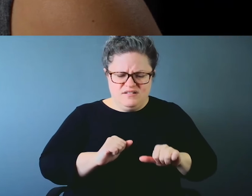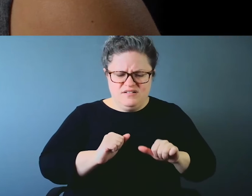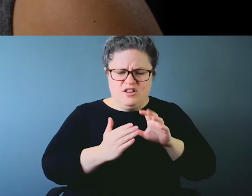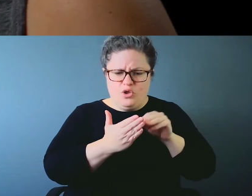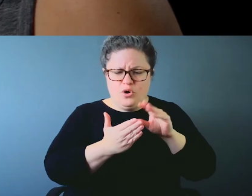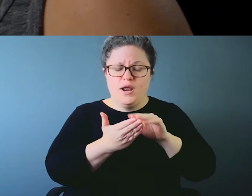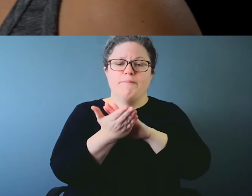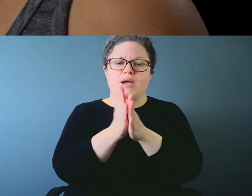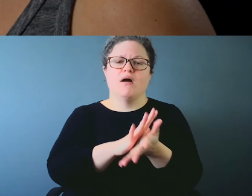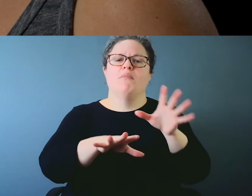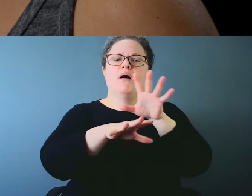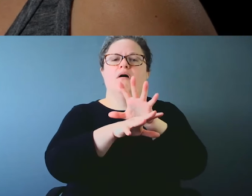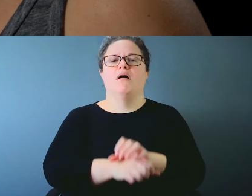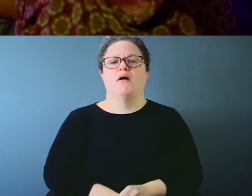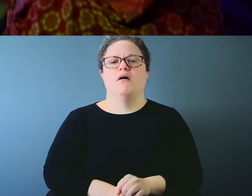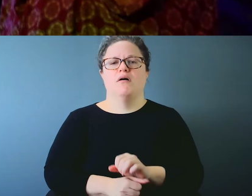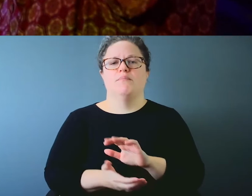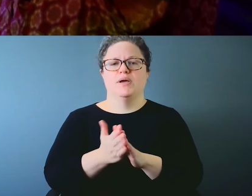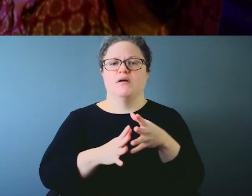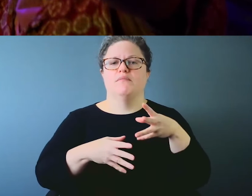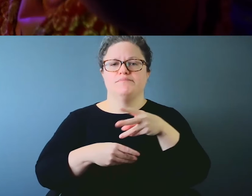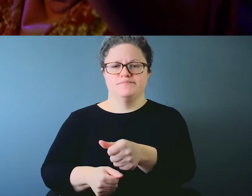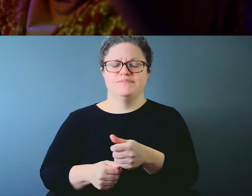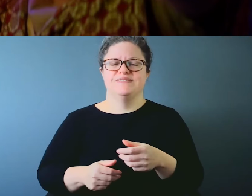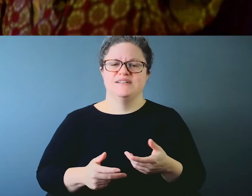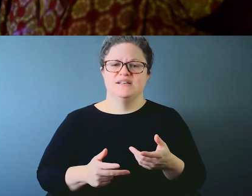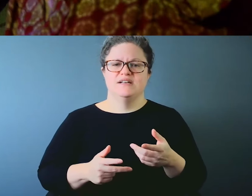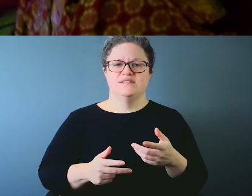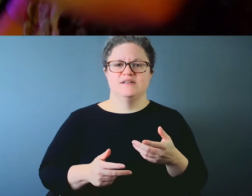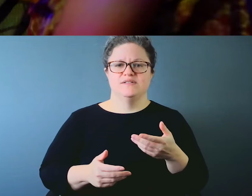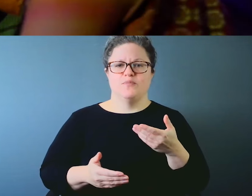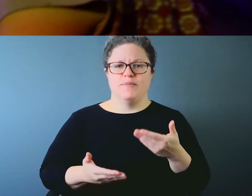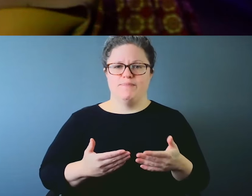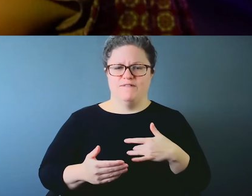at the beginning that feels a bit bumpy and awkward. So maybe it's an insecurity or it just